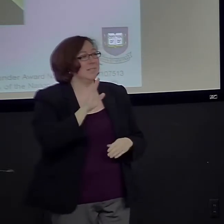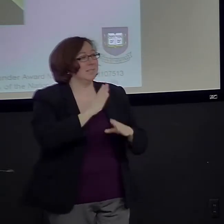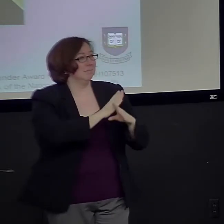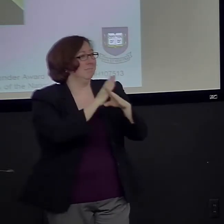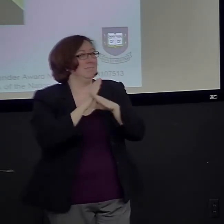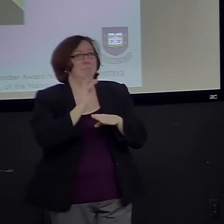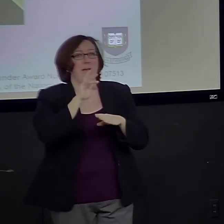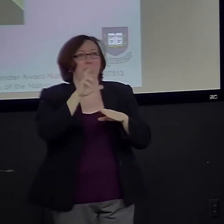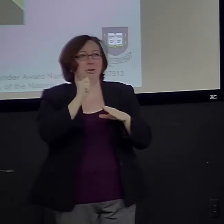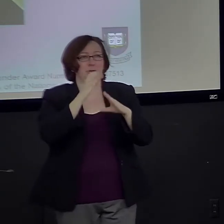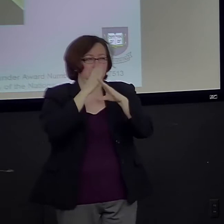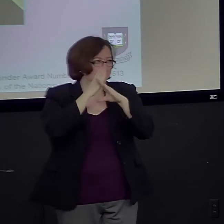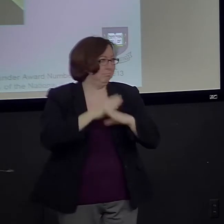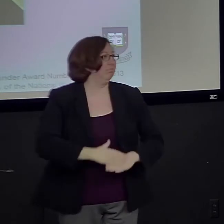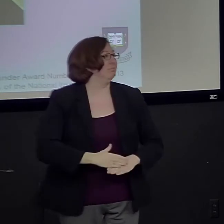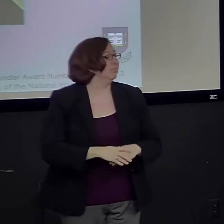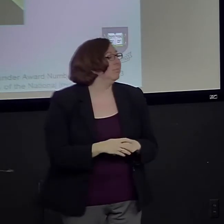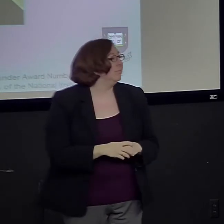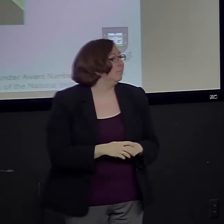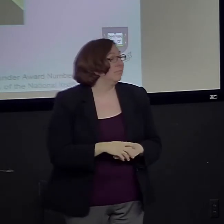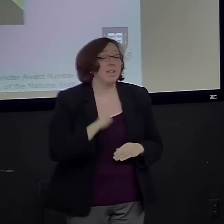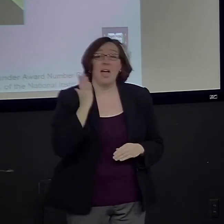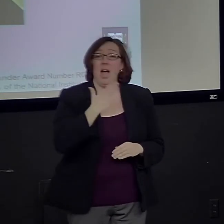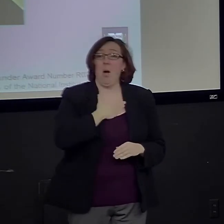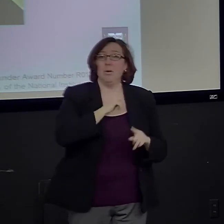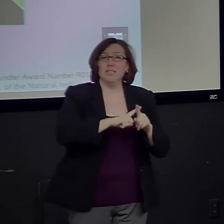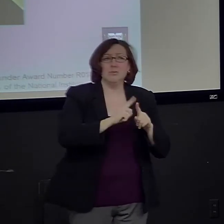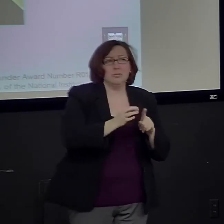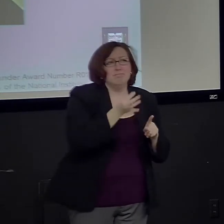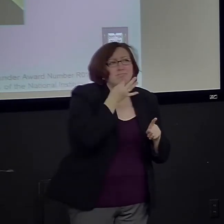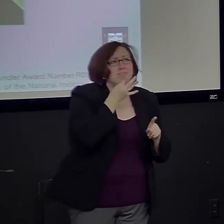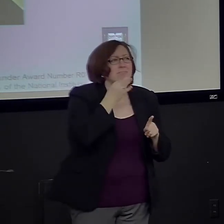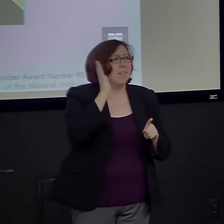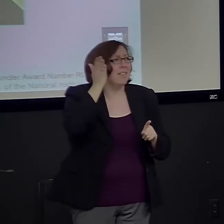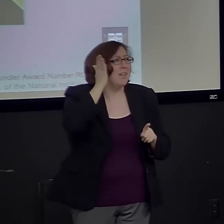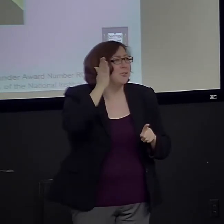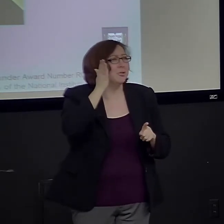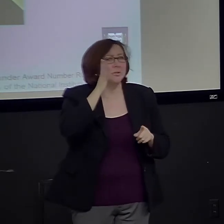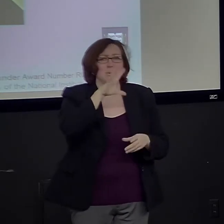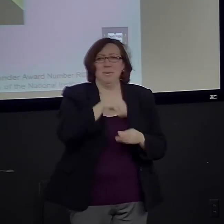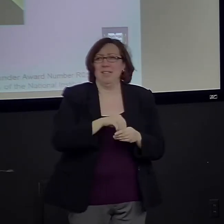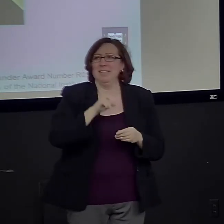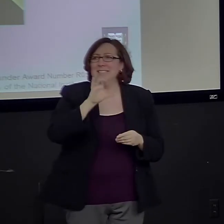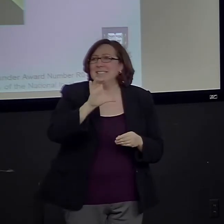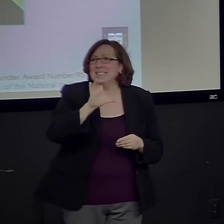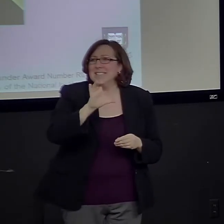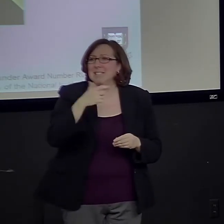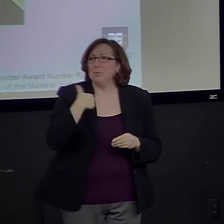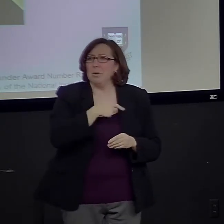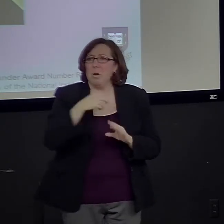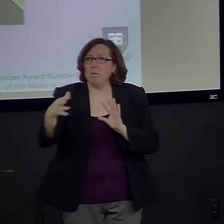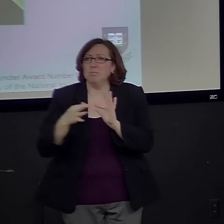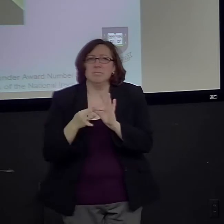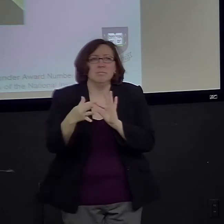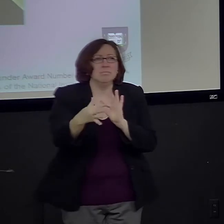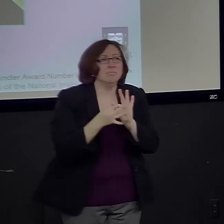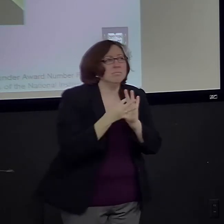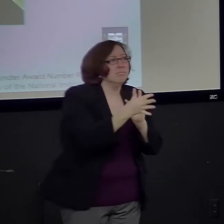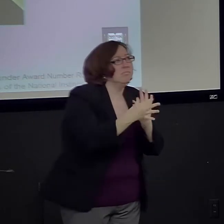With our distinguished lecturers in the heart of D.C., we want to build bridges across fields and scientific communities